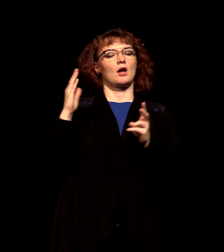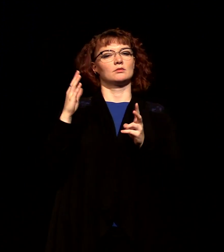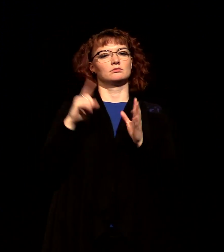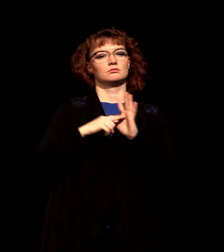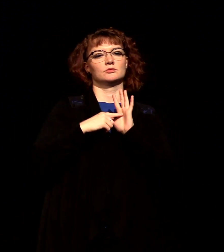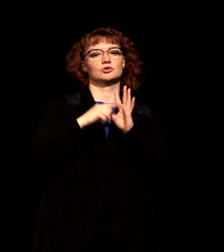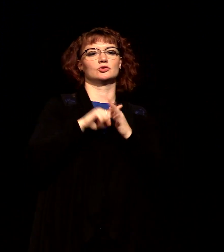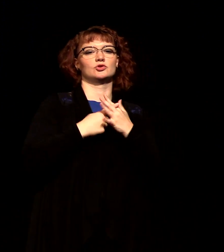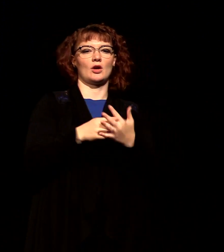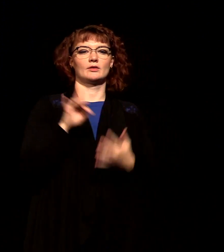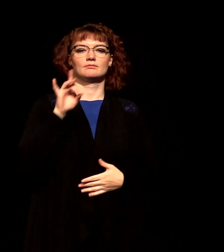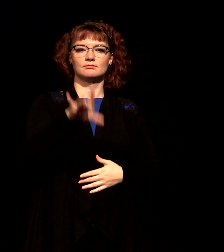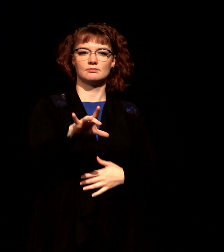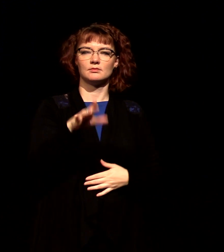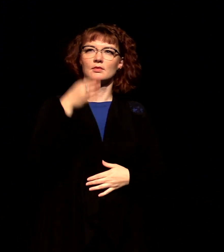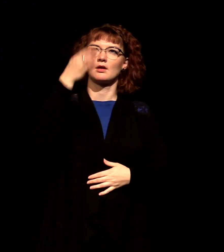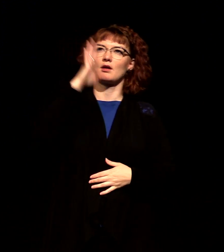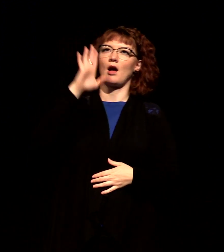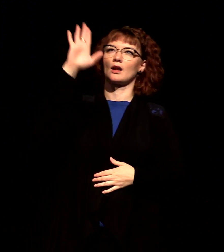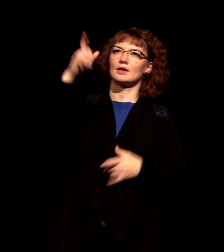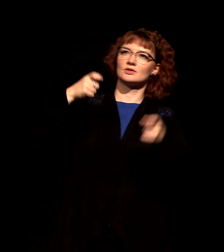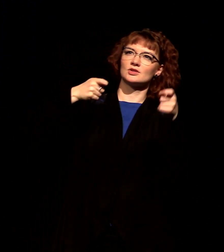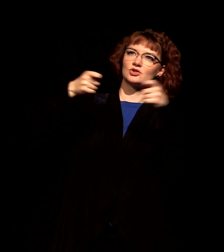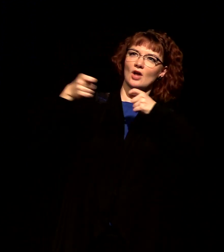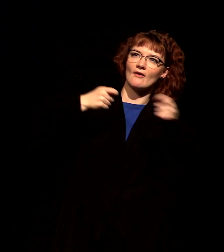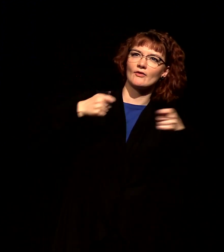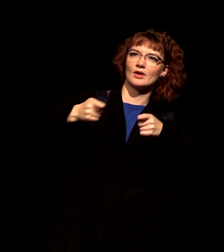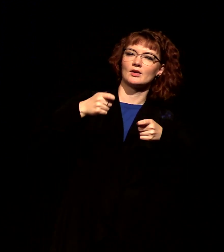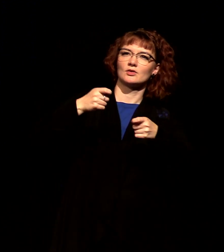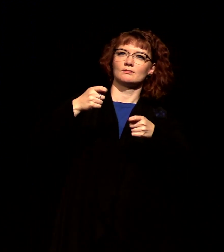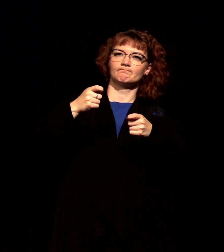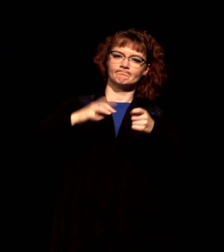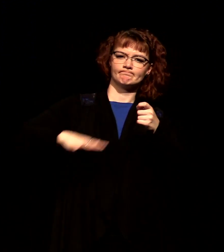rule and reign over all creation. And I'm captured in